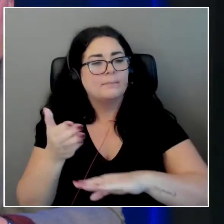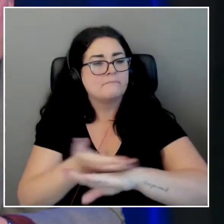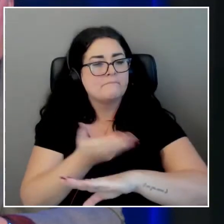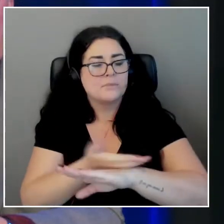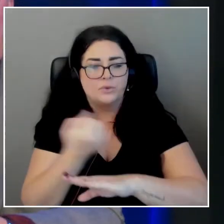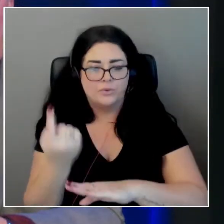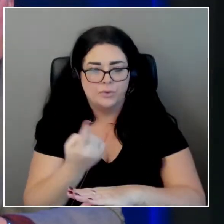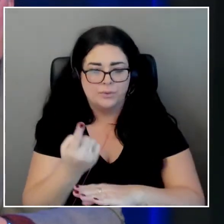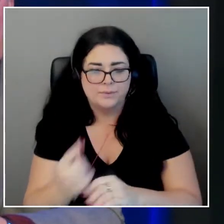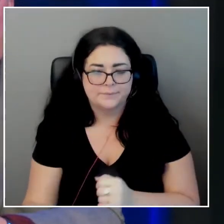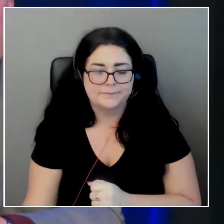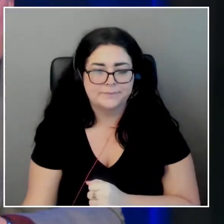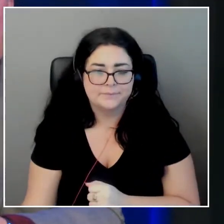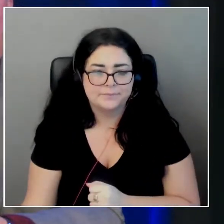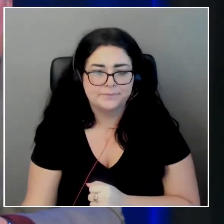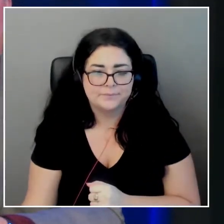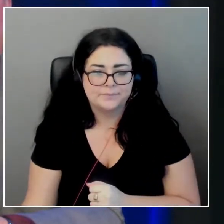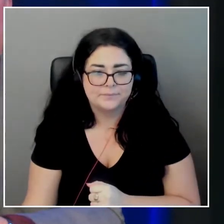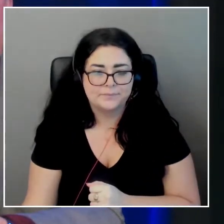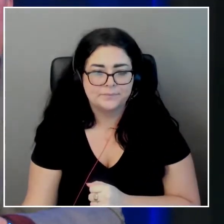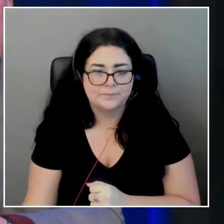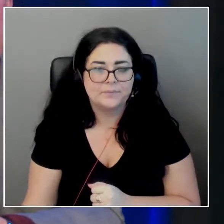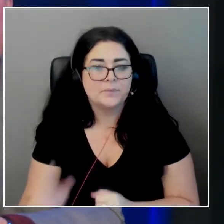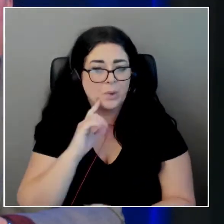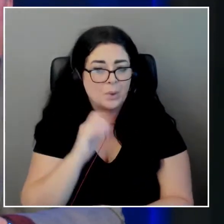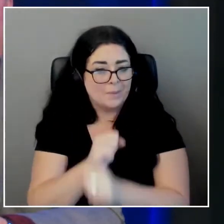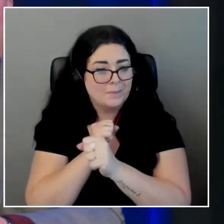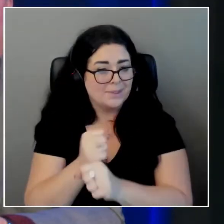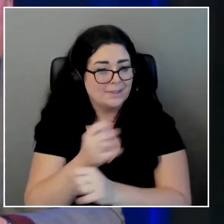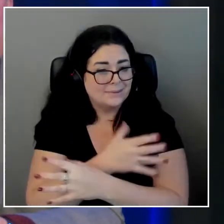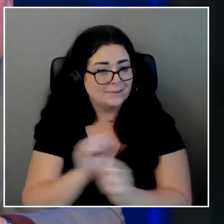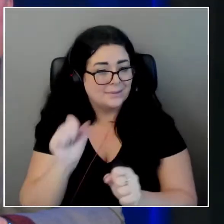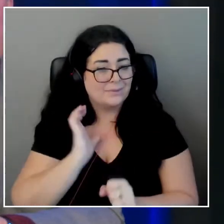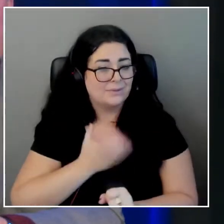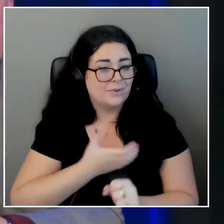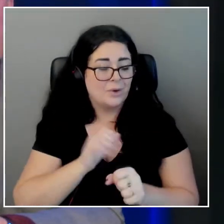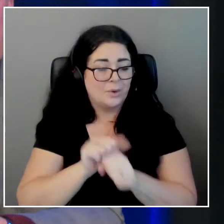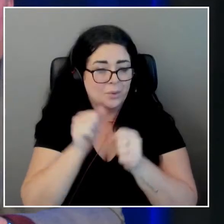Protecting the safety of our employees goes far beyond protective equipment and procedures.